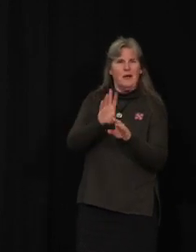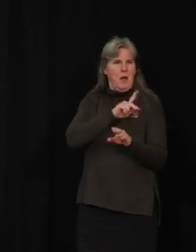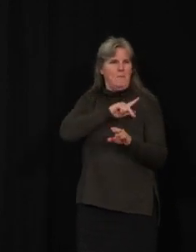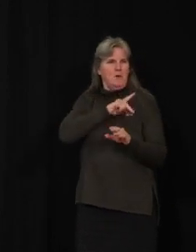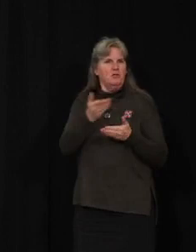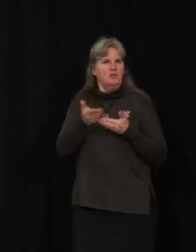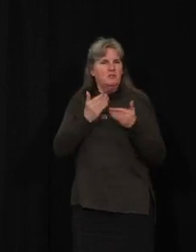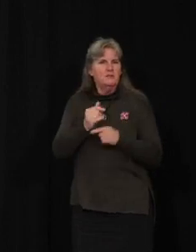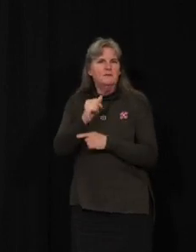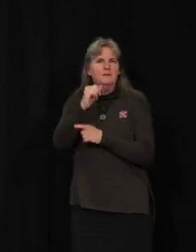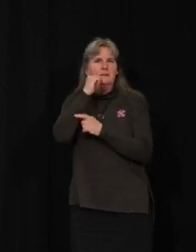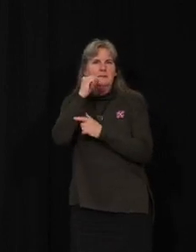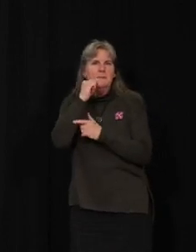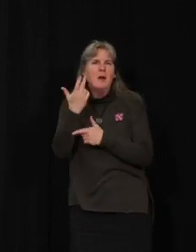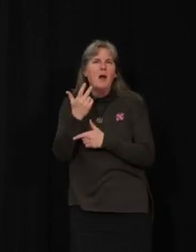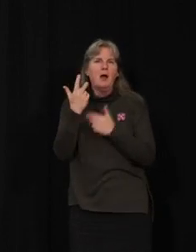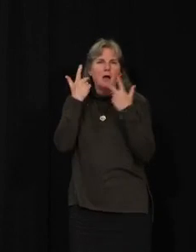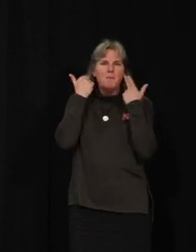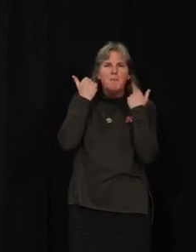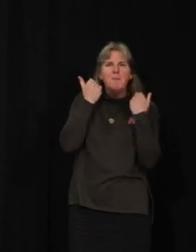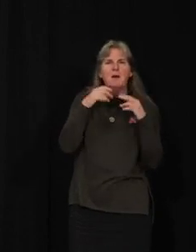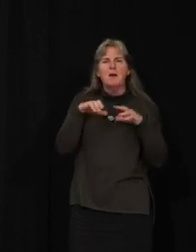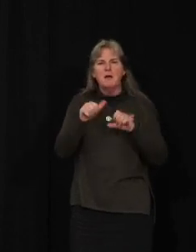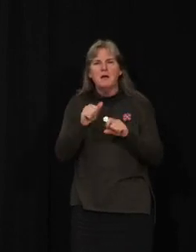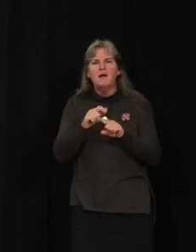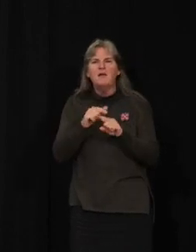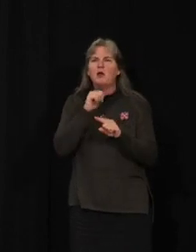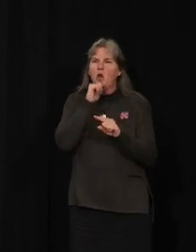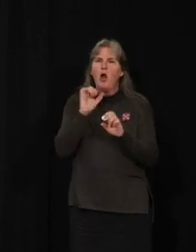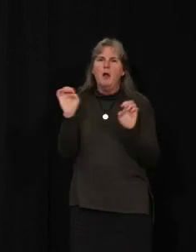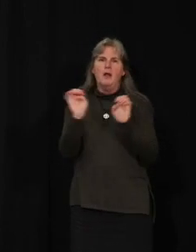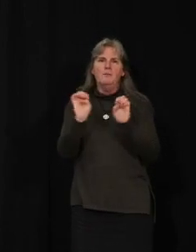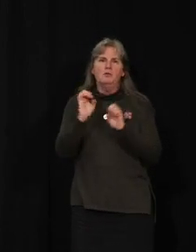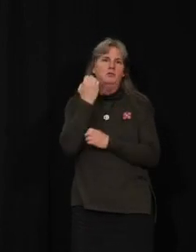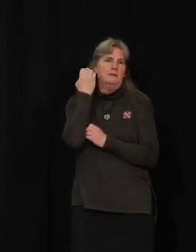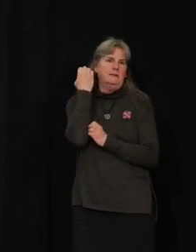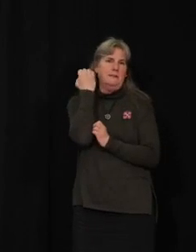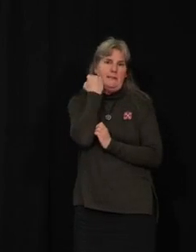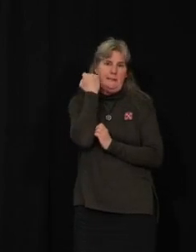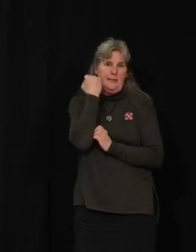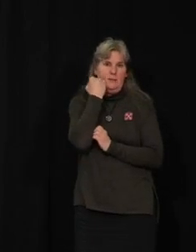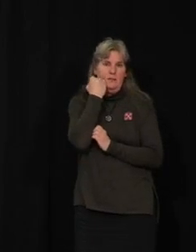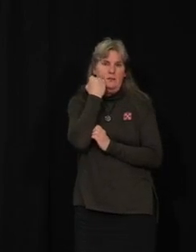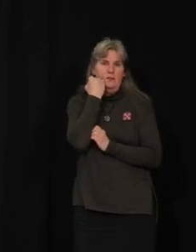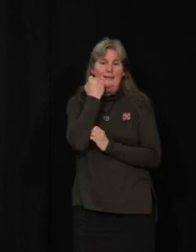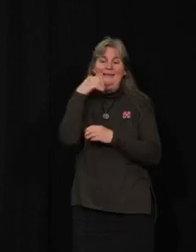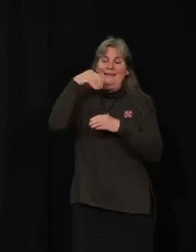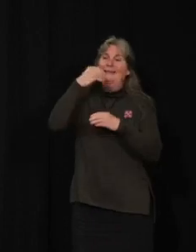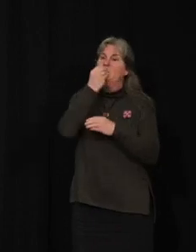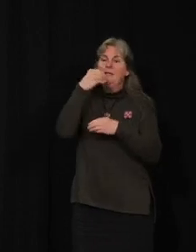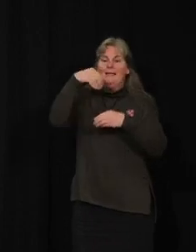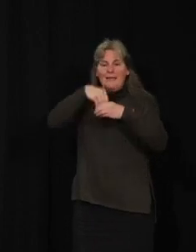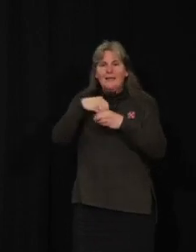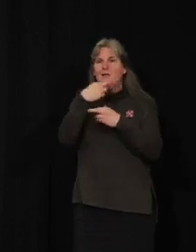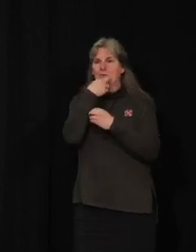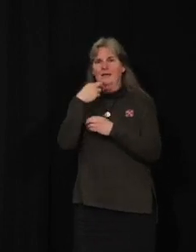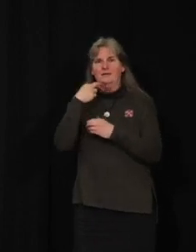well as nonemergency dental wor, dining in restaurants, those types of things. Looking at how these types of